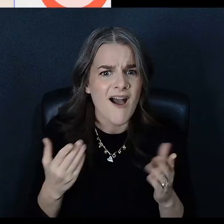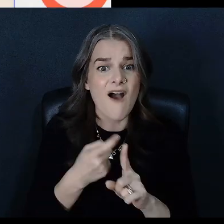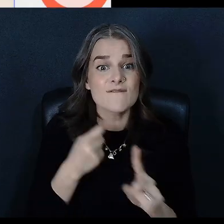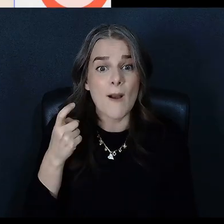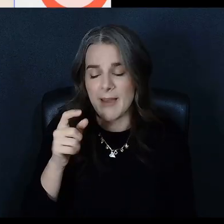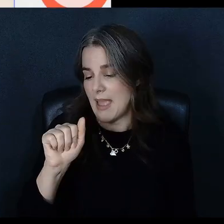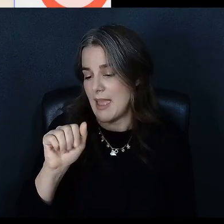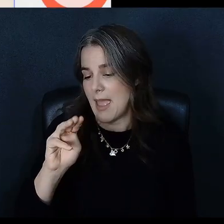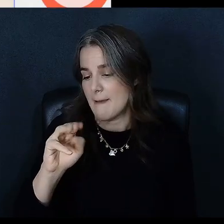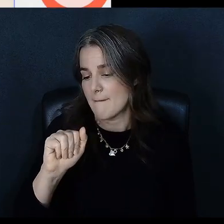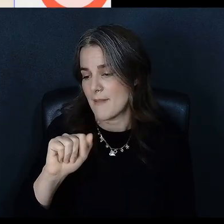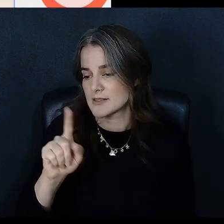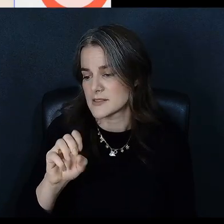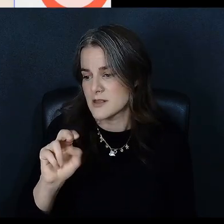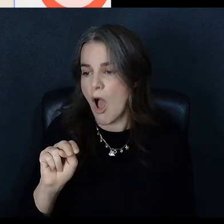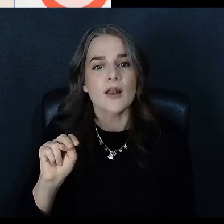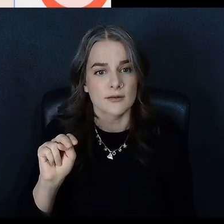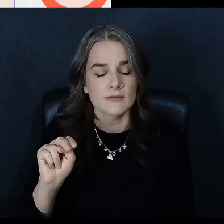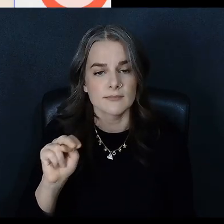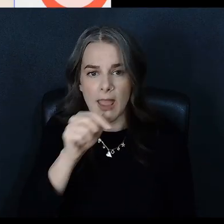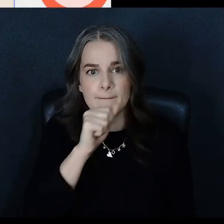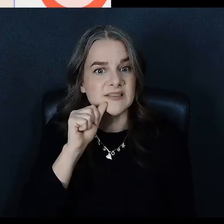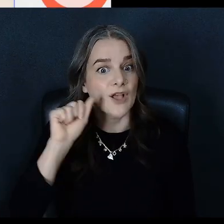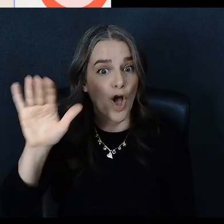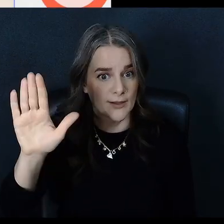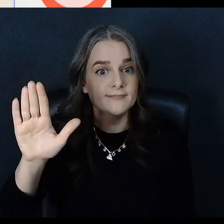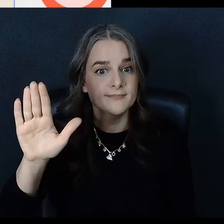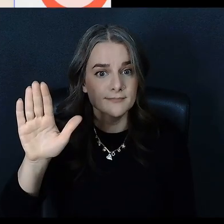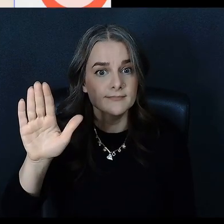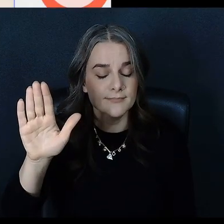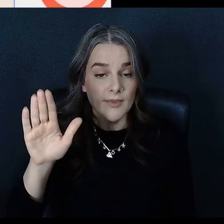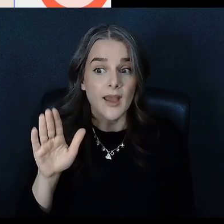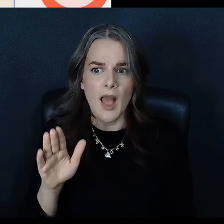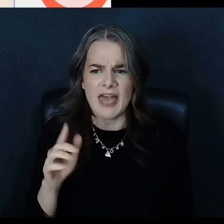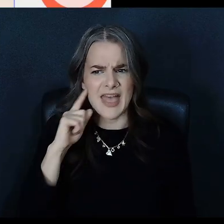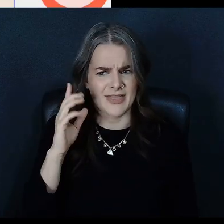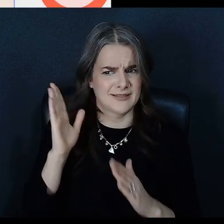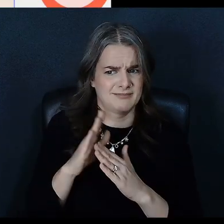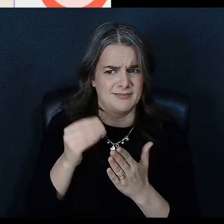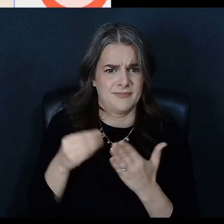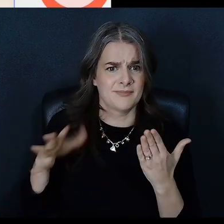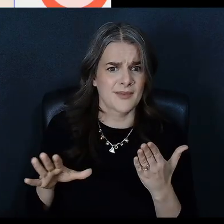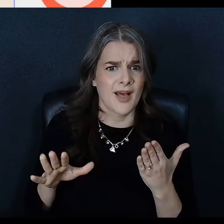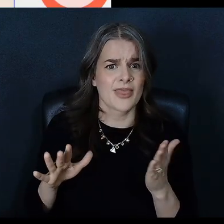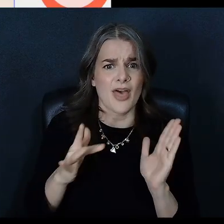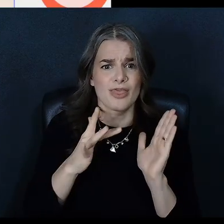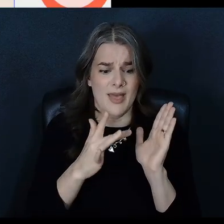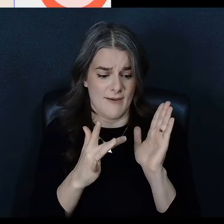showed you was the actual fingerprint doorknob lock, which I think was about $300.